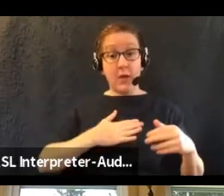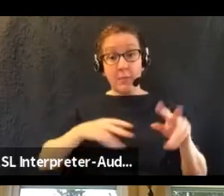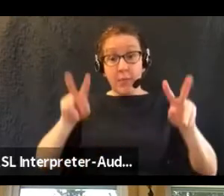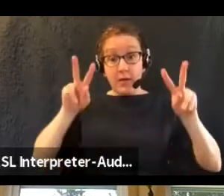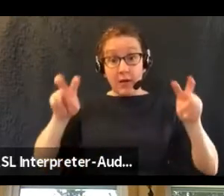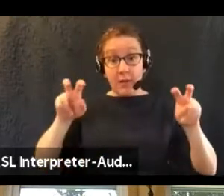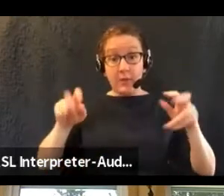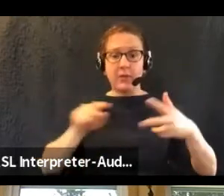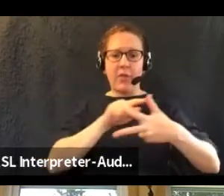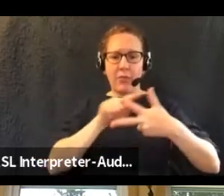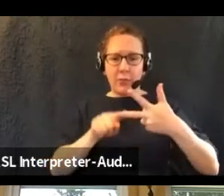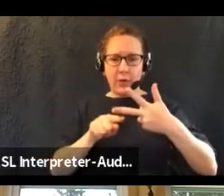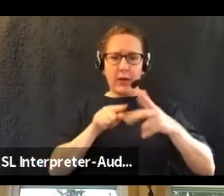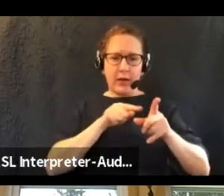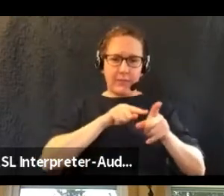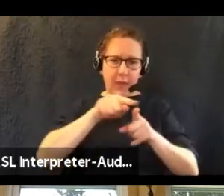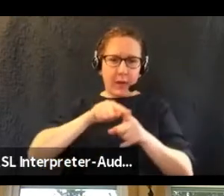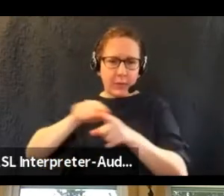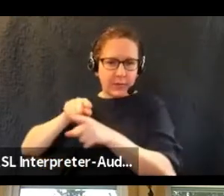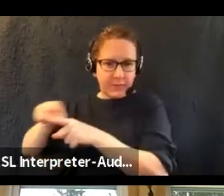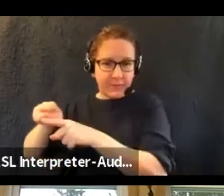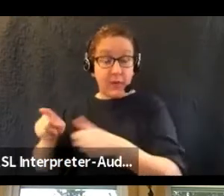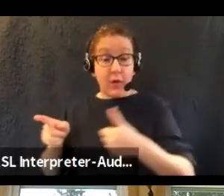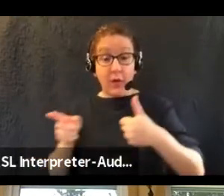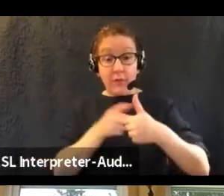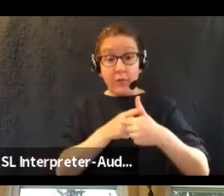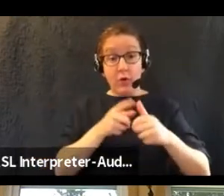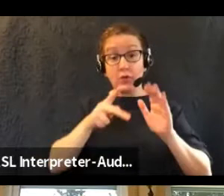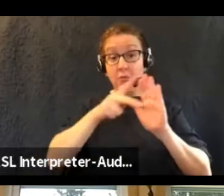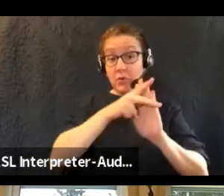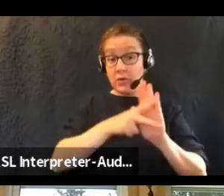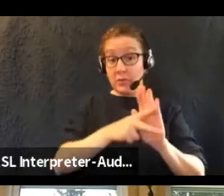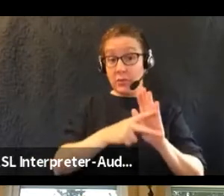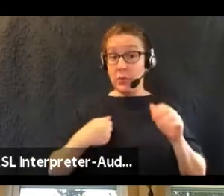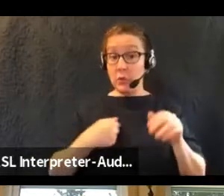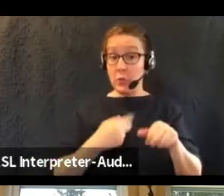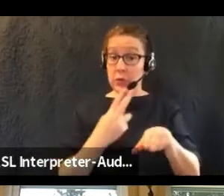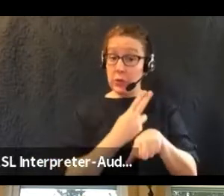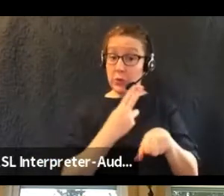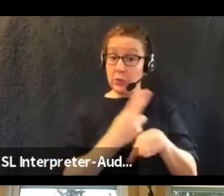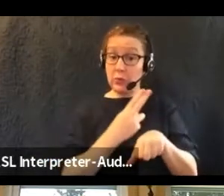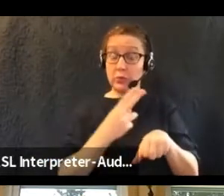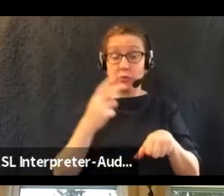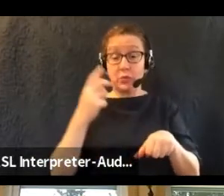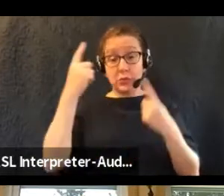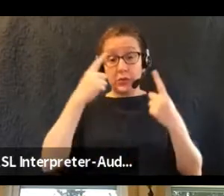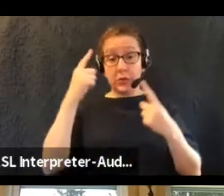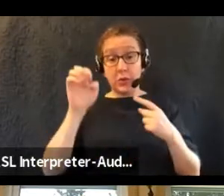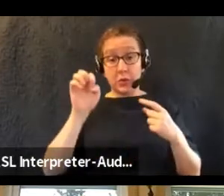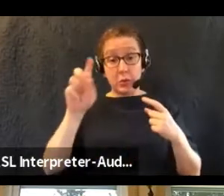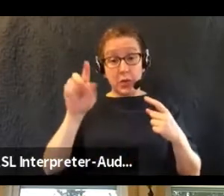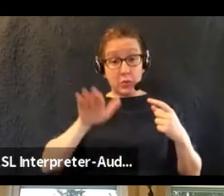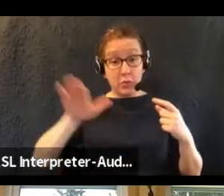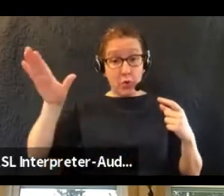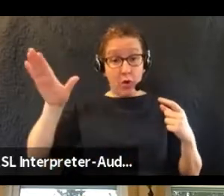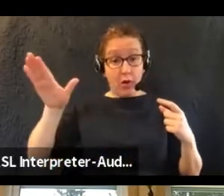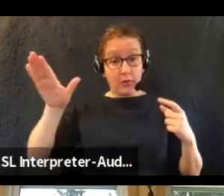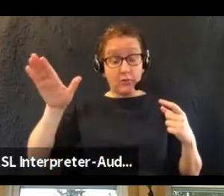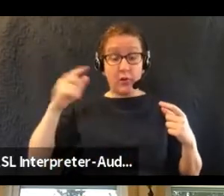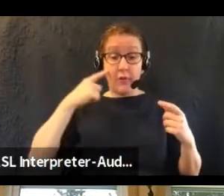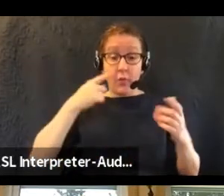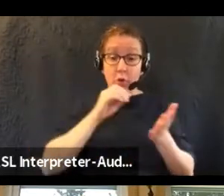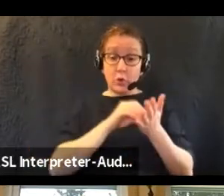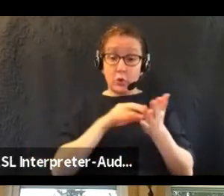First, principles that we utilize when considering education abroad for students with disabilities.